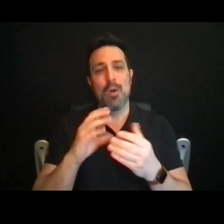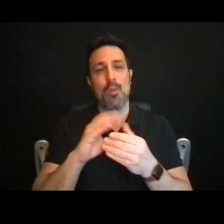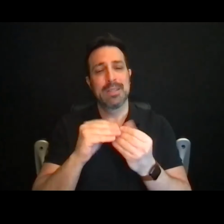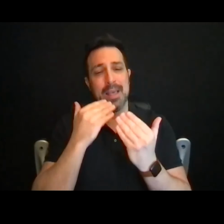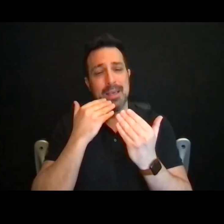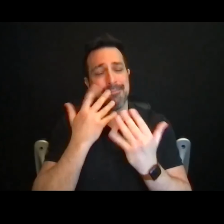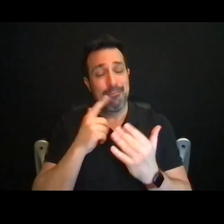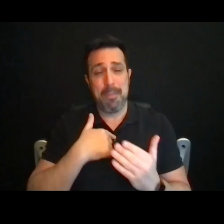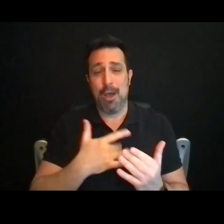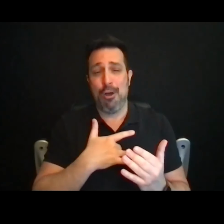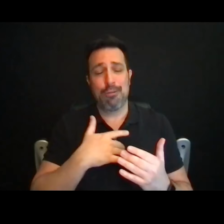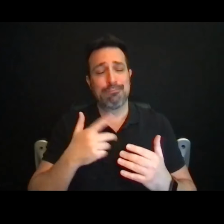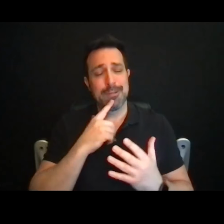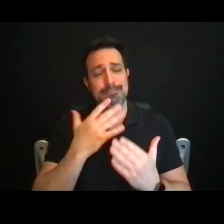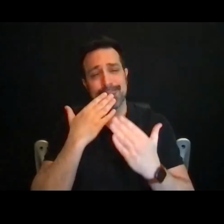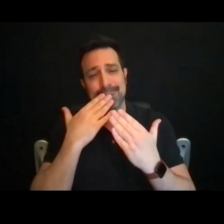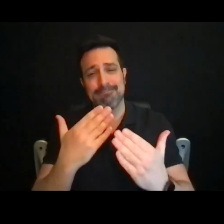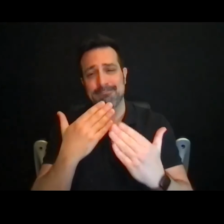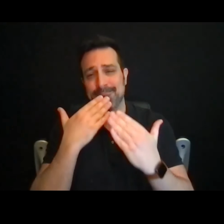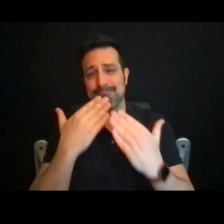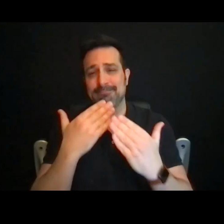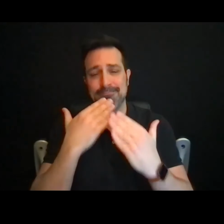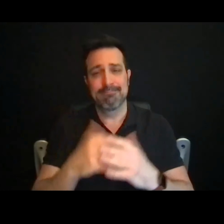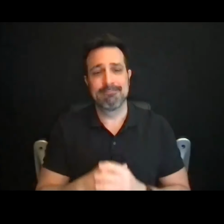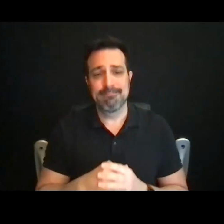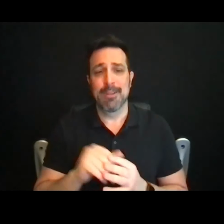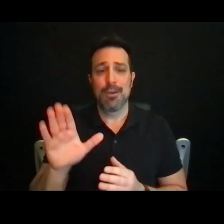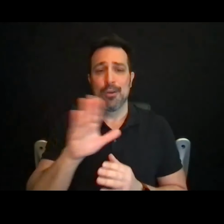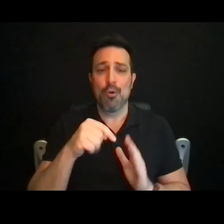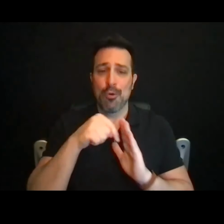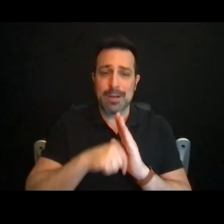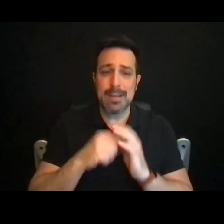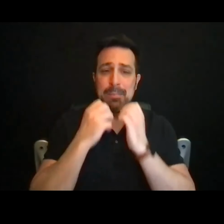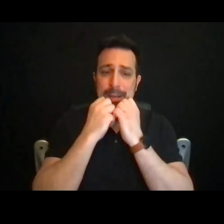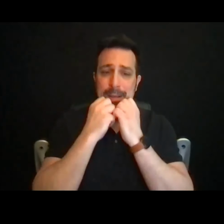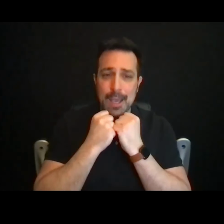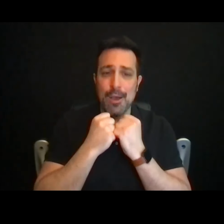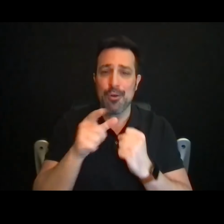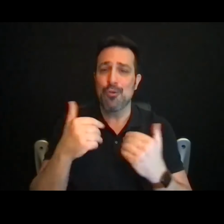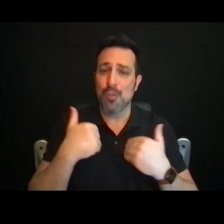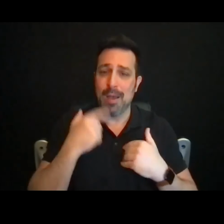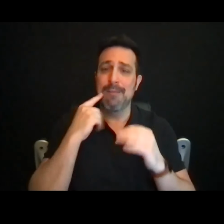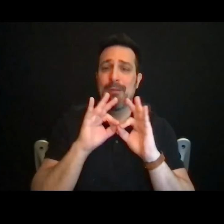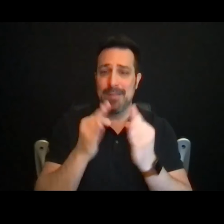rich and full and each of you is taking time away from work, family and friends to be here today. I want to say to you from the